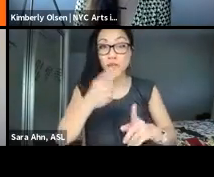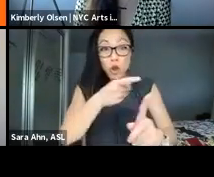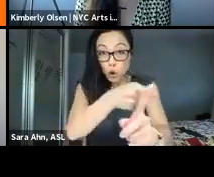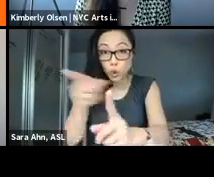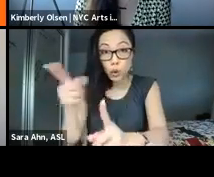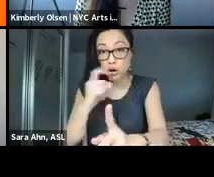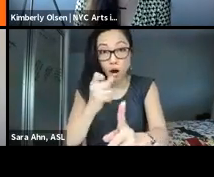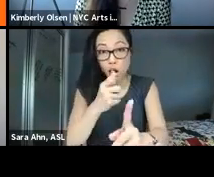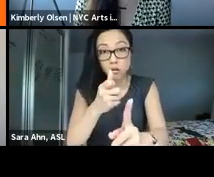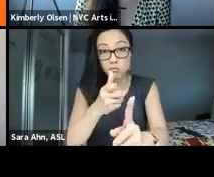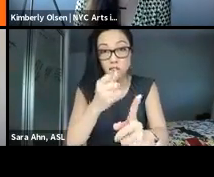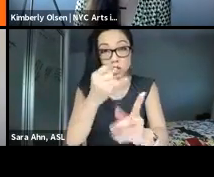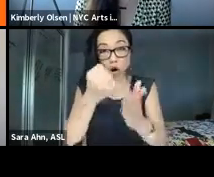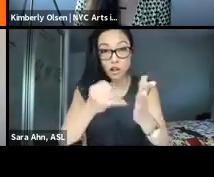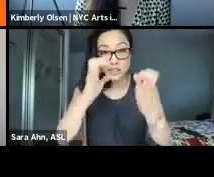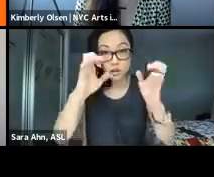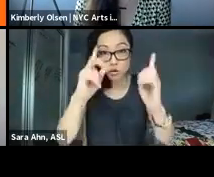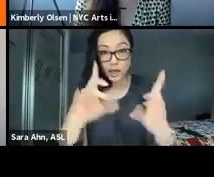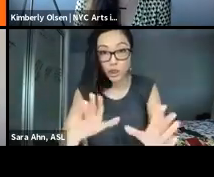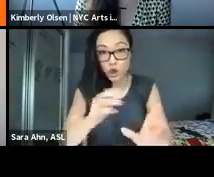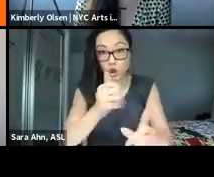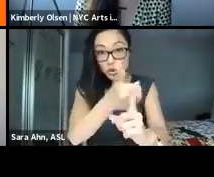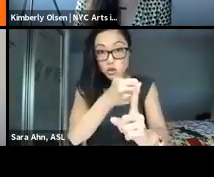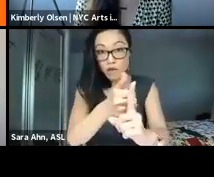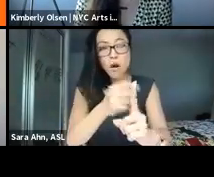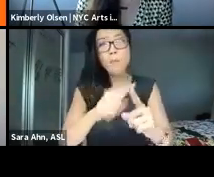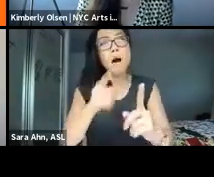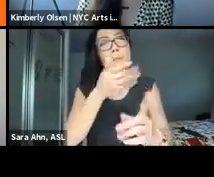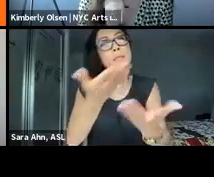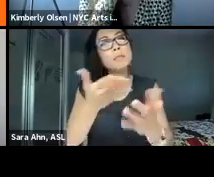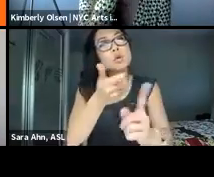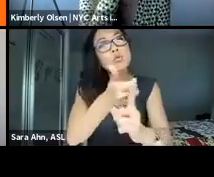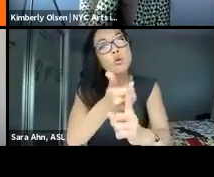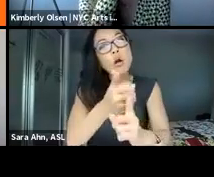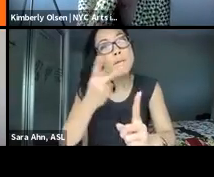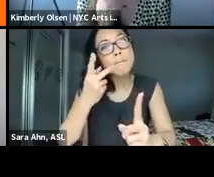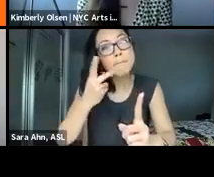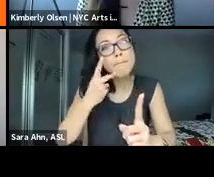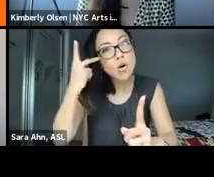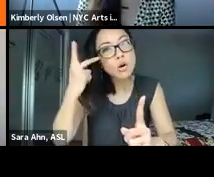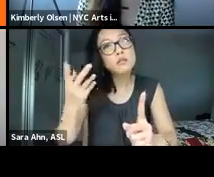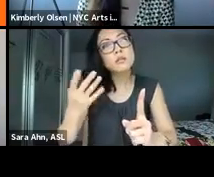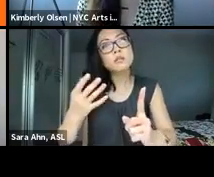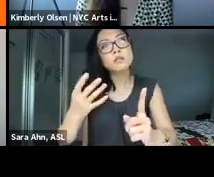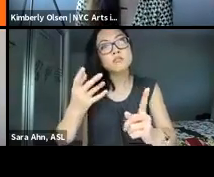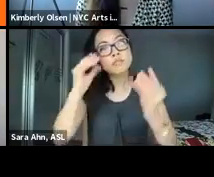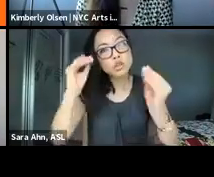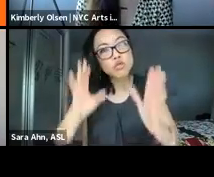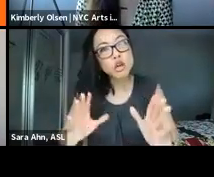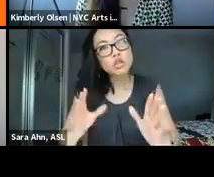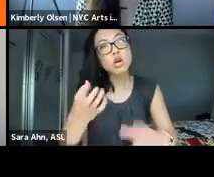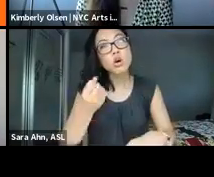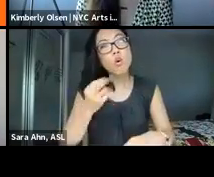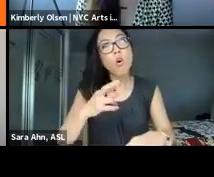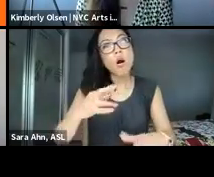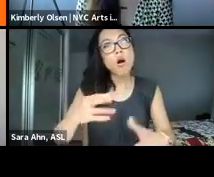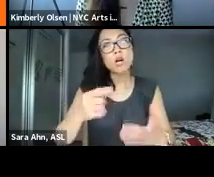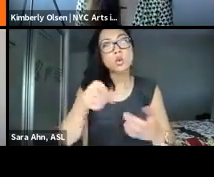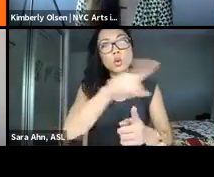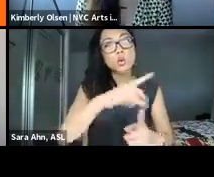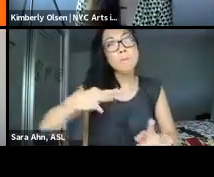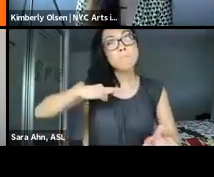today. We need to collectively show our support for cultural workers and artists. This is